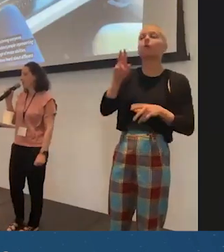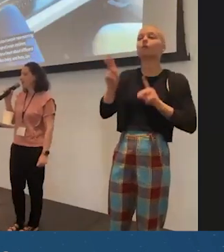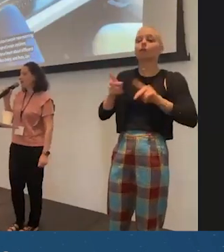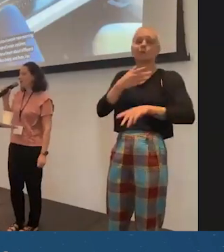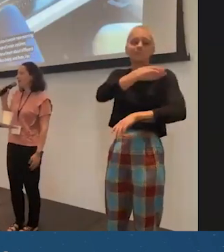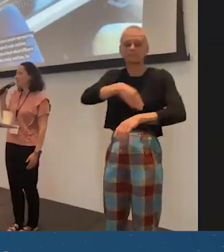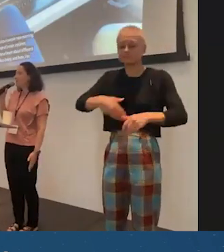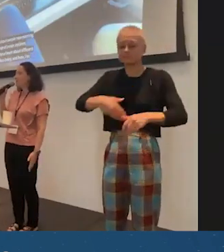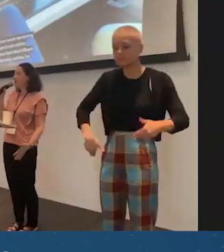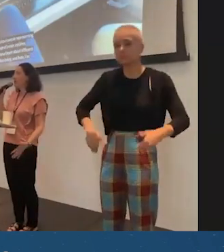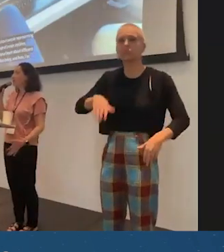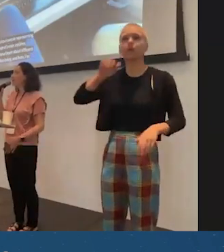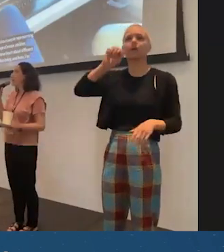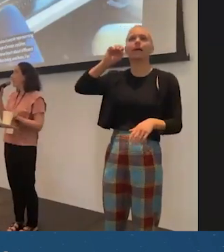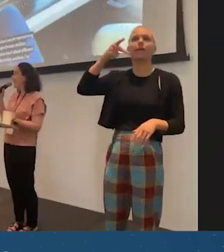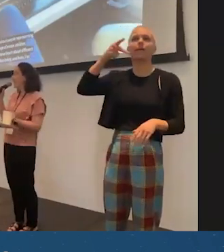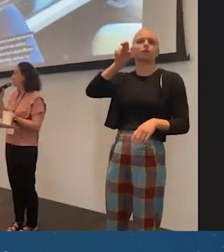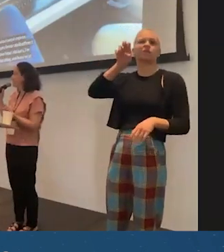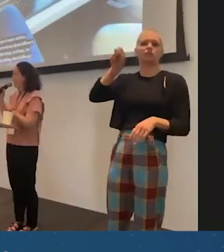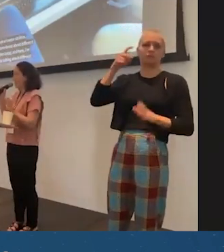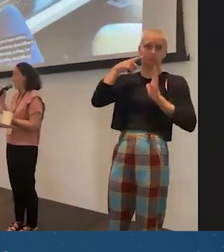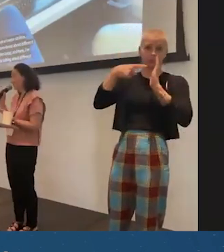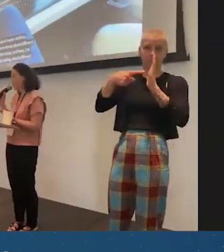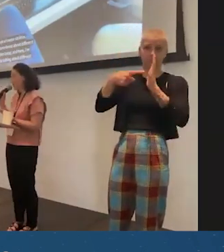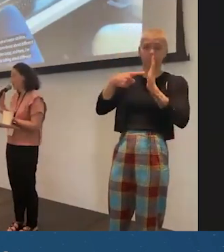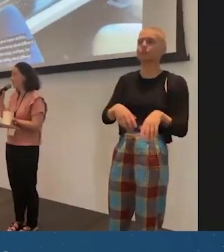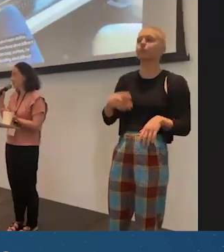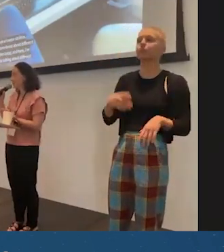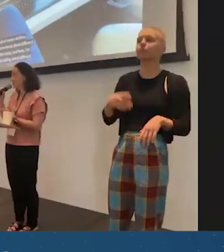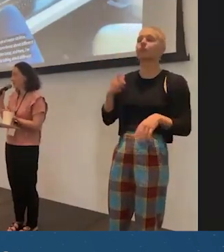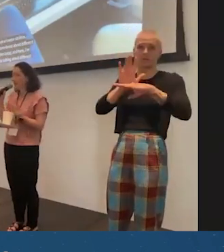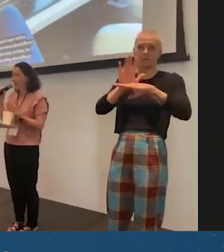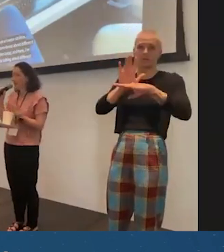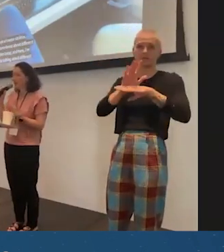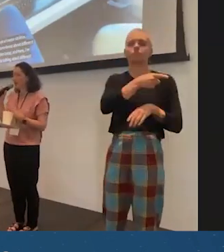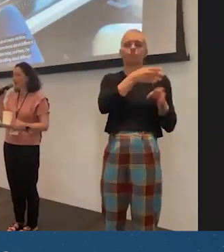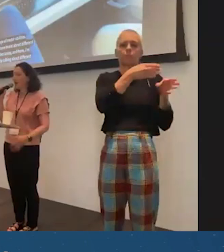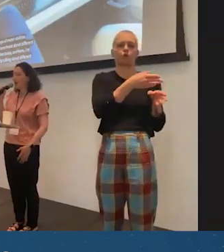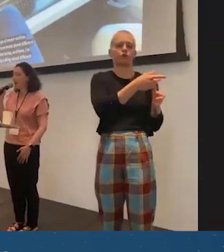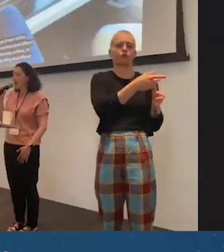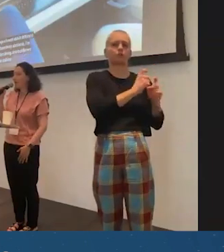So this is a video of a colleague who's given us permission to share this video, Anton,